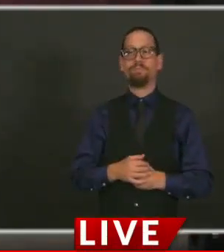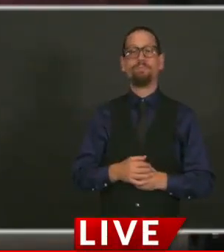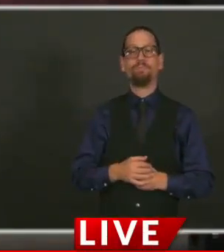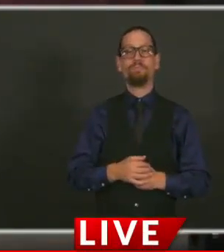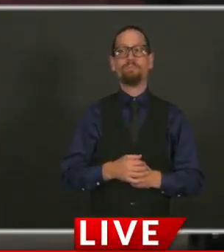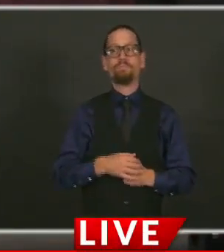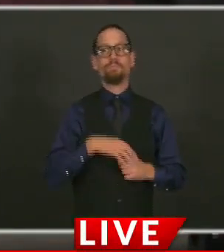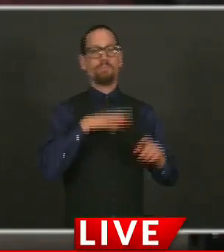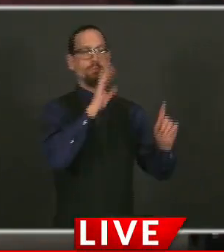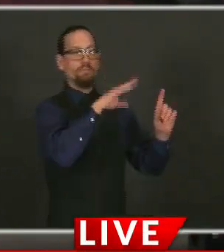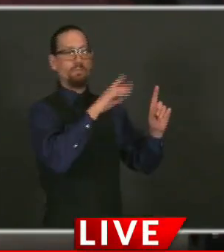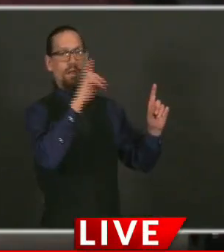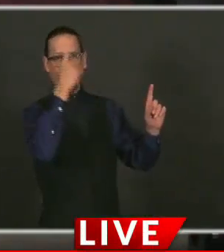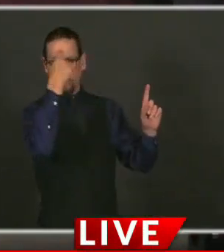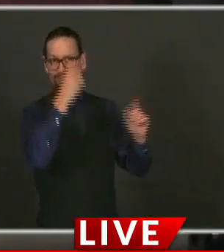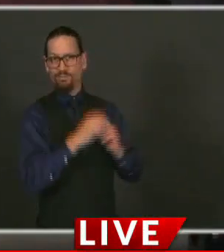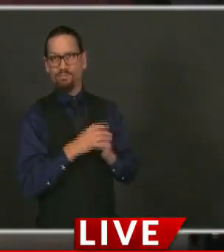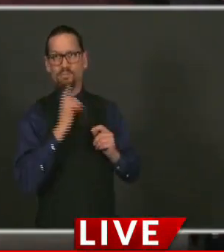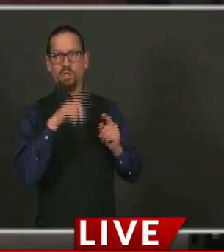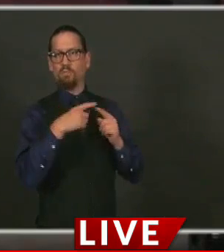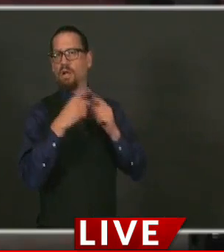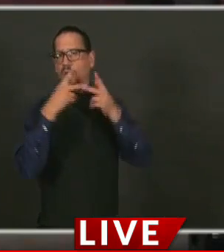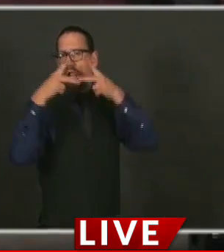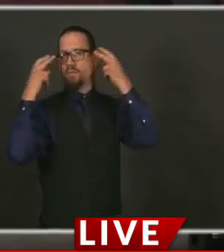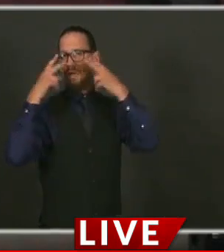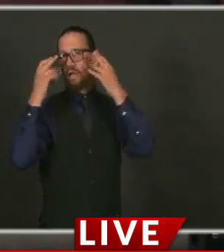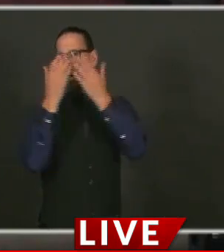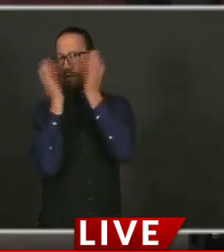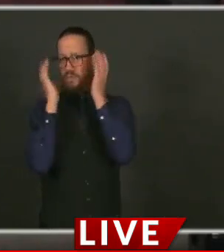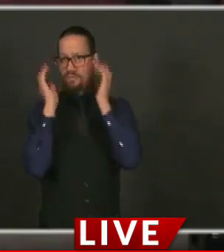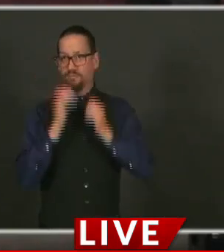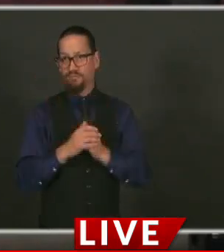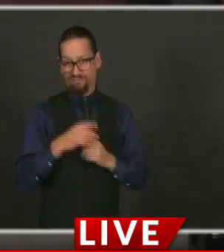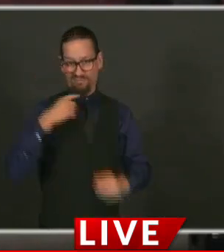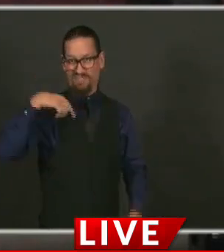HOW CAN WE GET BETTER? IN REGARDS TO